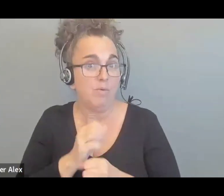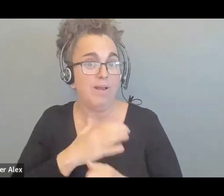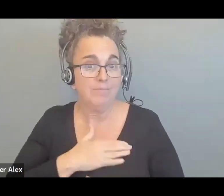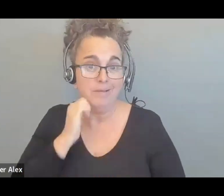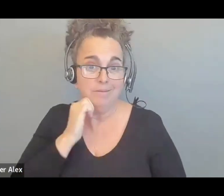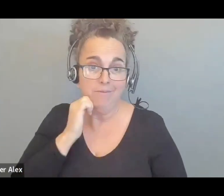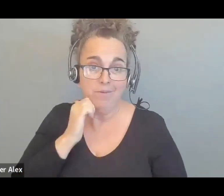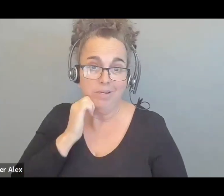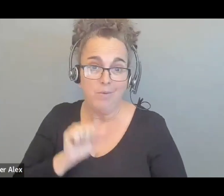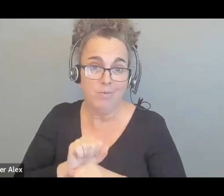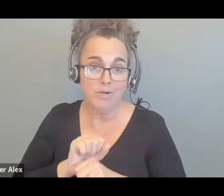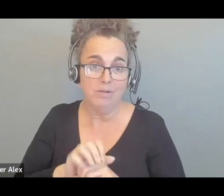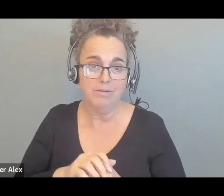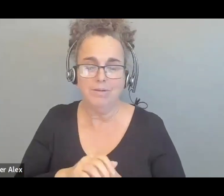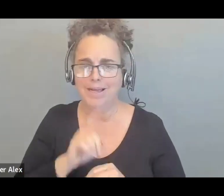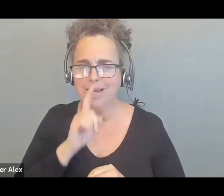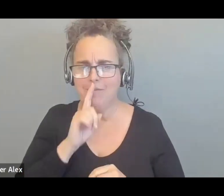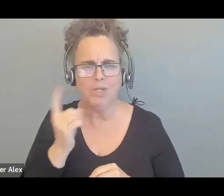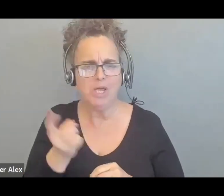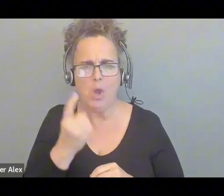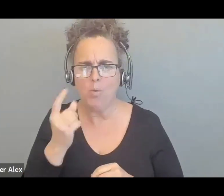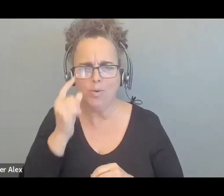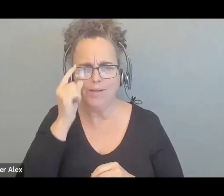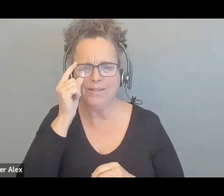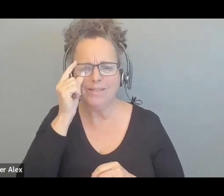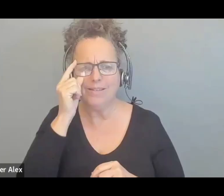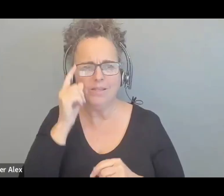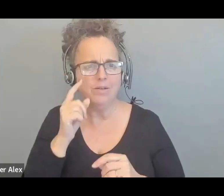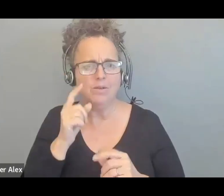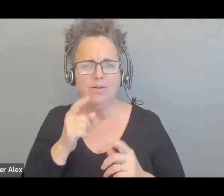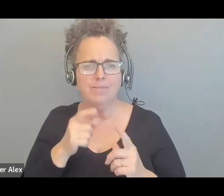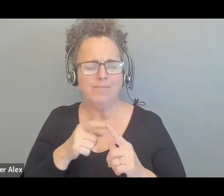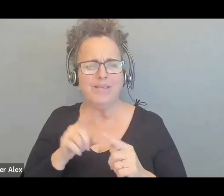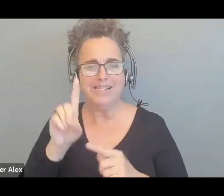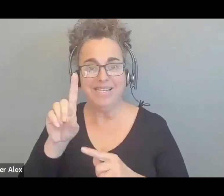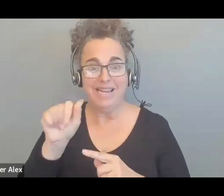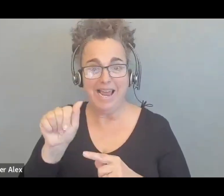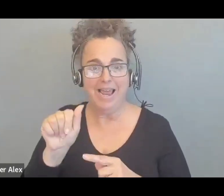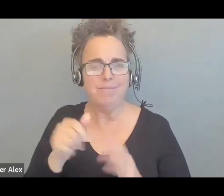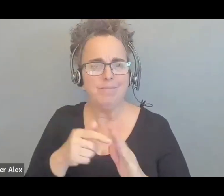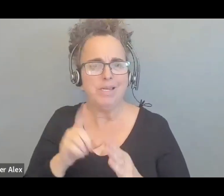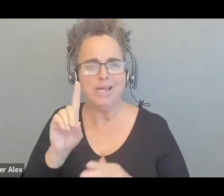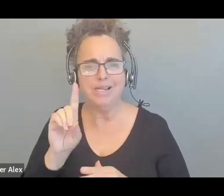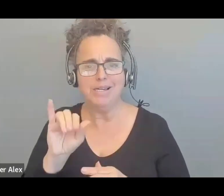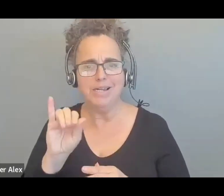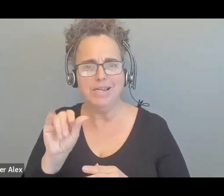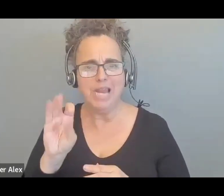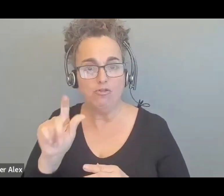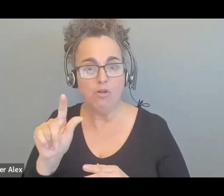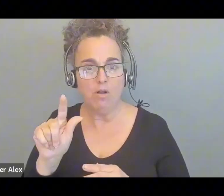and I've always been super keen on like the, the DAEs, or sorry, the digital accessibility engineers and the work that you do,